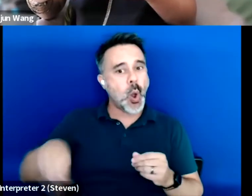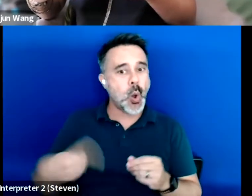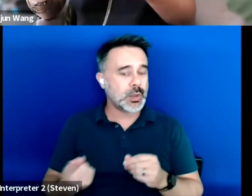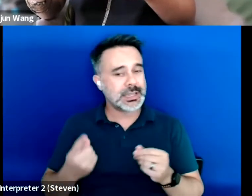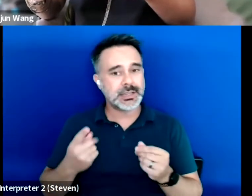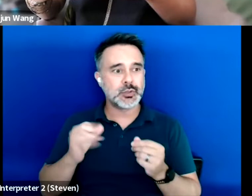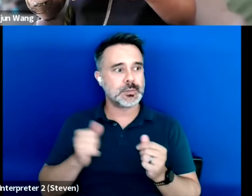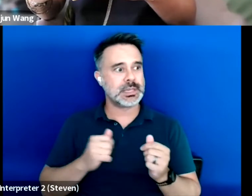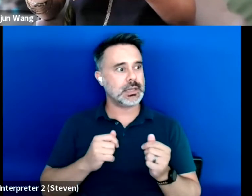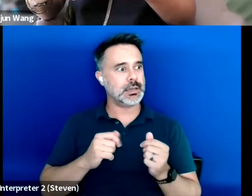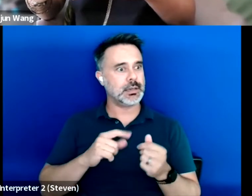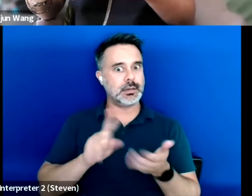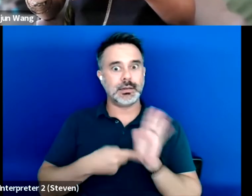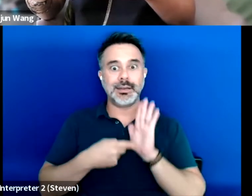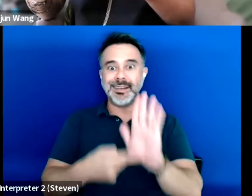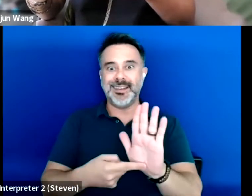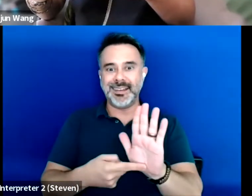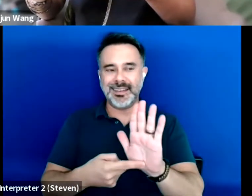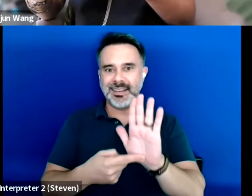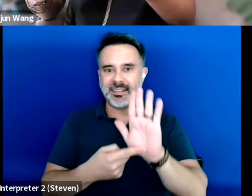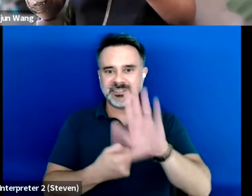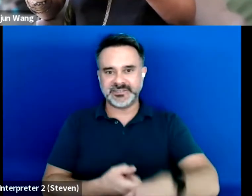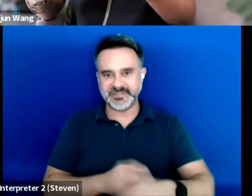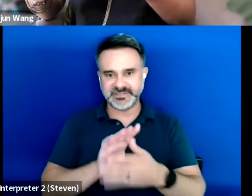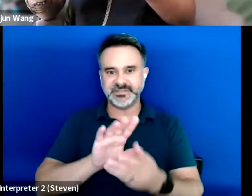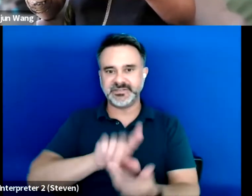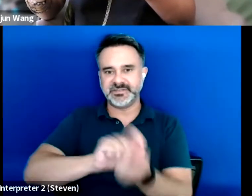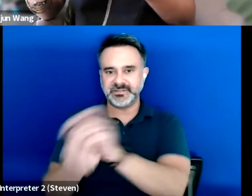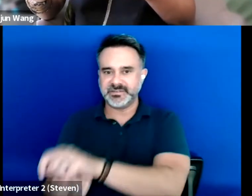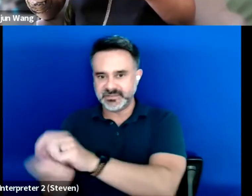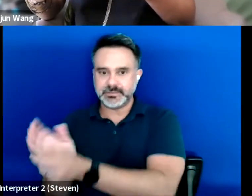I am not well-read, nor do I extol a particular daily writing routine.